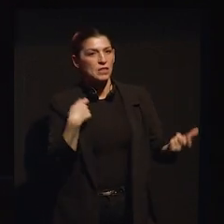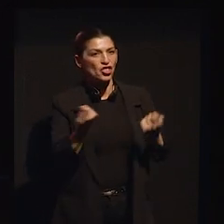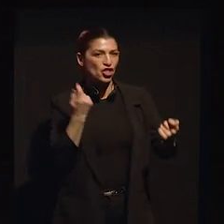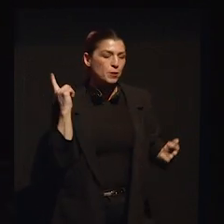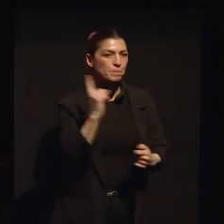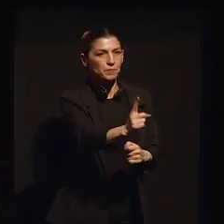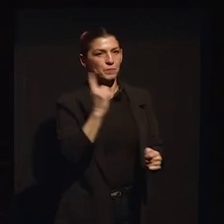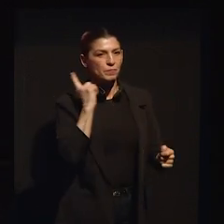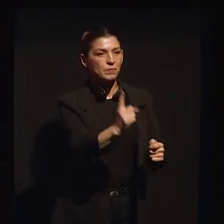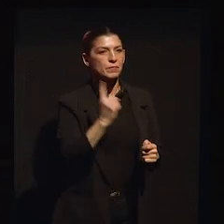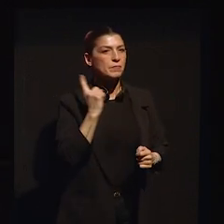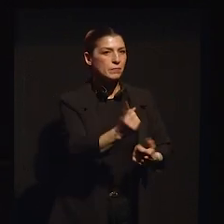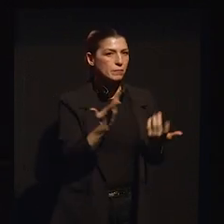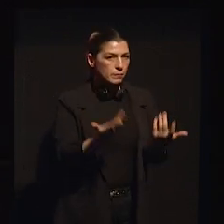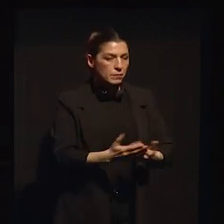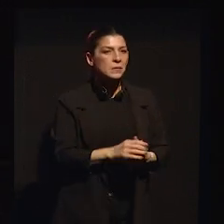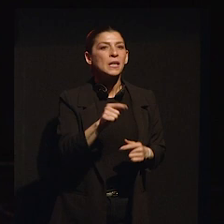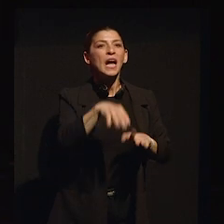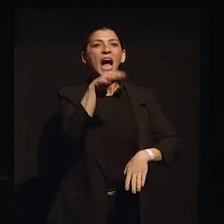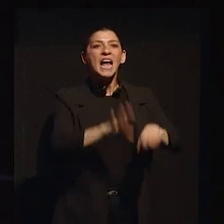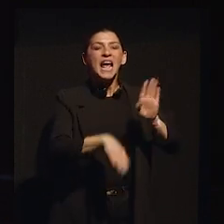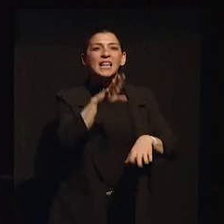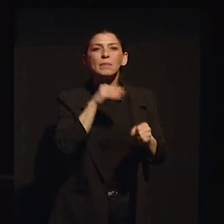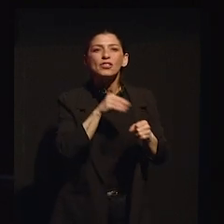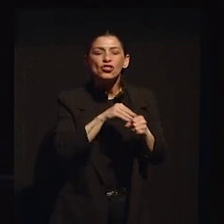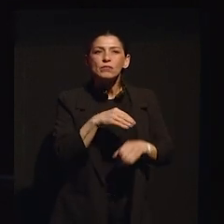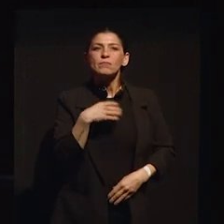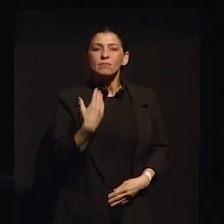or rather, for a long time, I tried to go on with my work in copywriting.